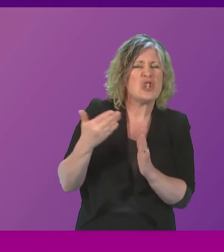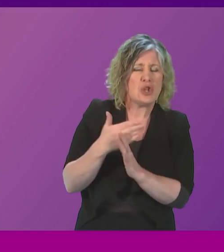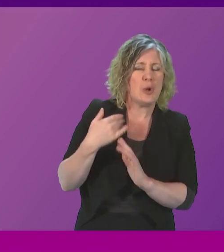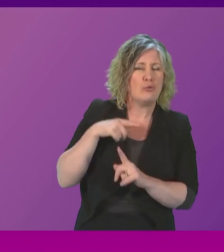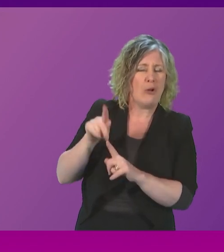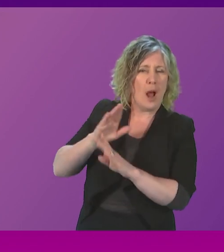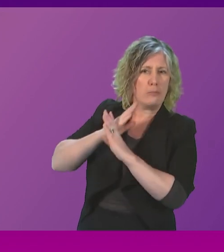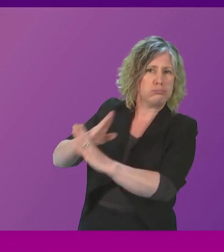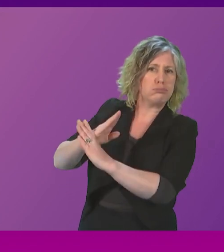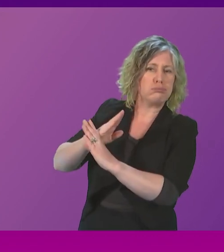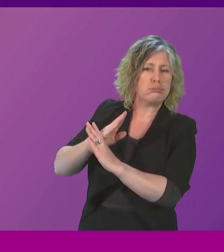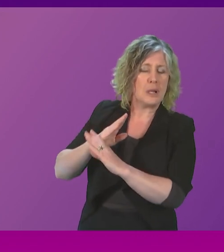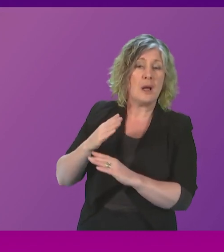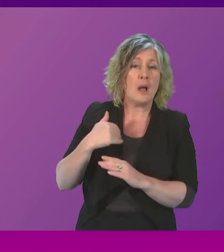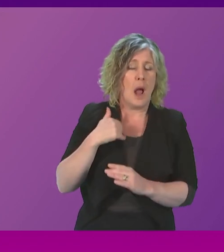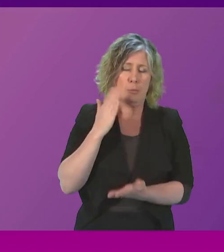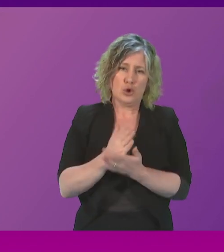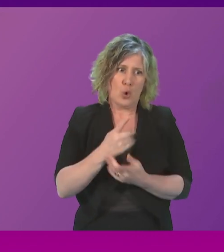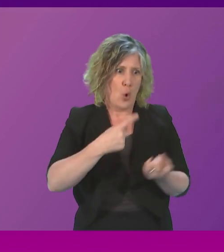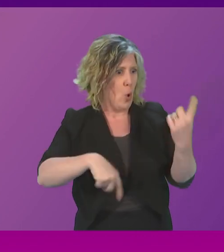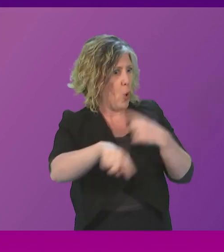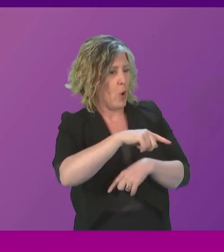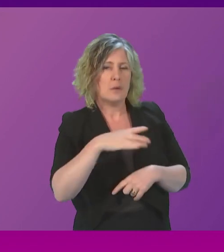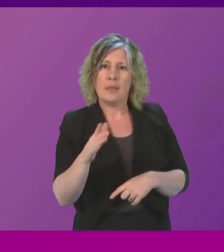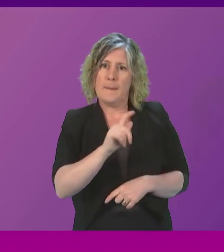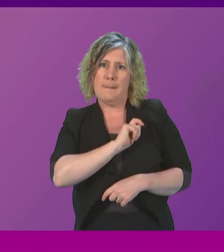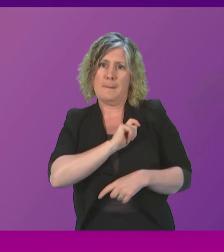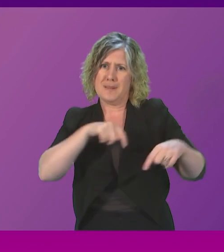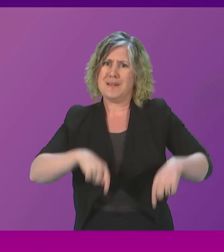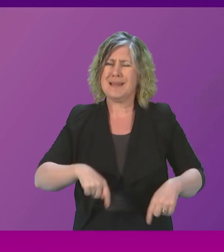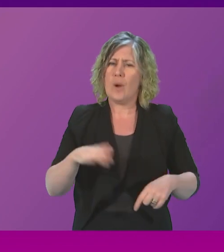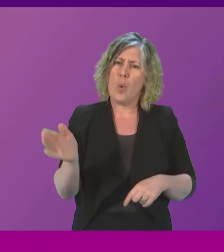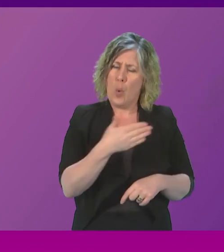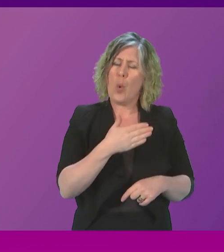I have no doubt that all members share my determination that our democratically elected